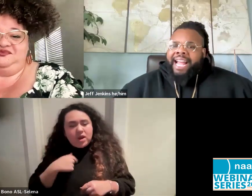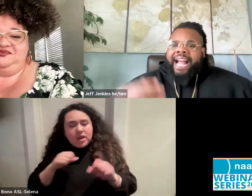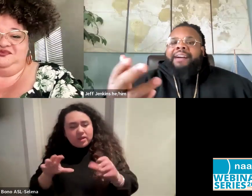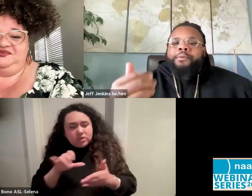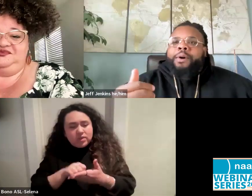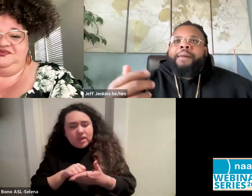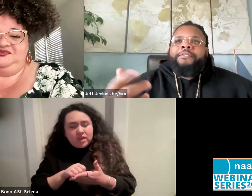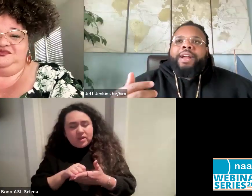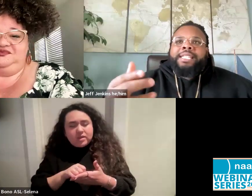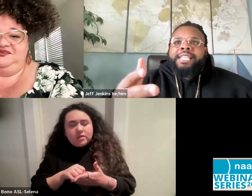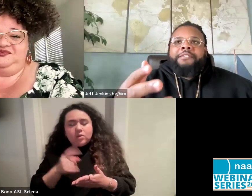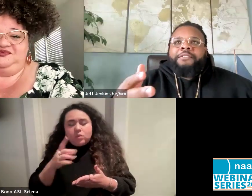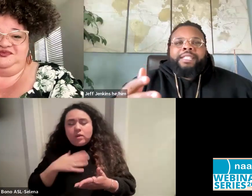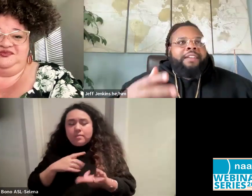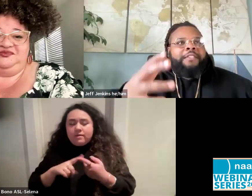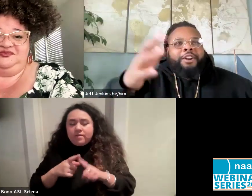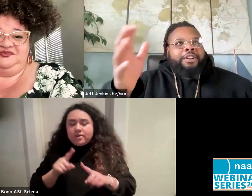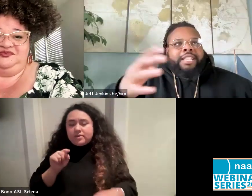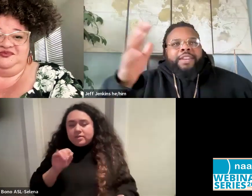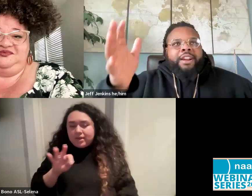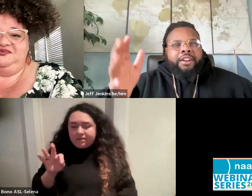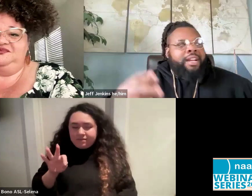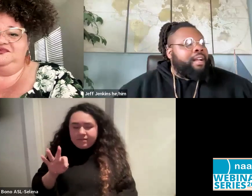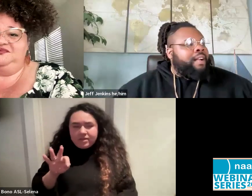Like one of my friends, Tiff Tiff, her Tiffany herd,